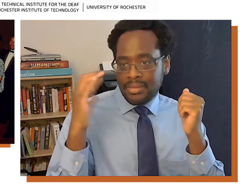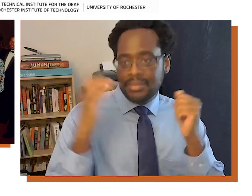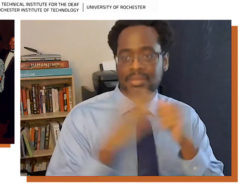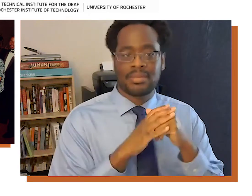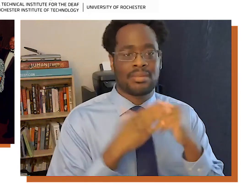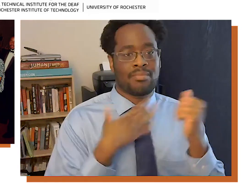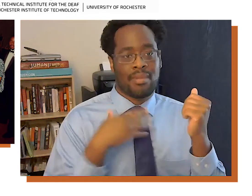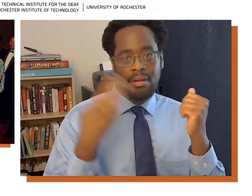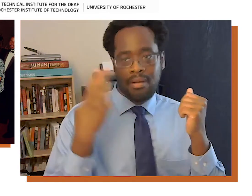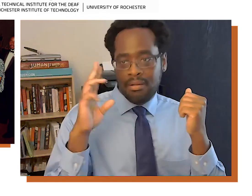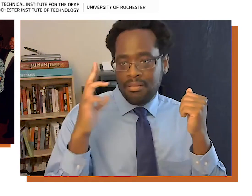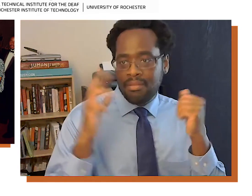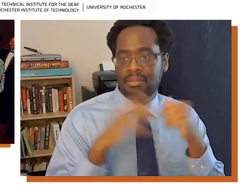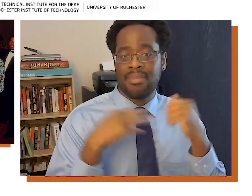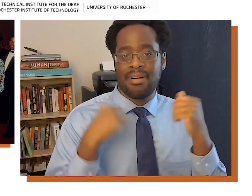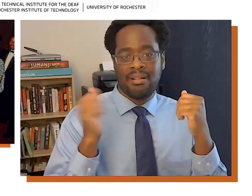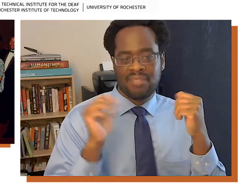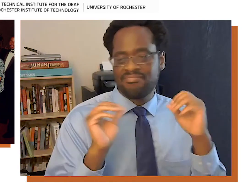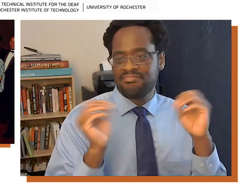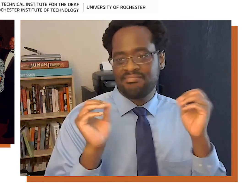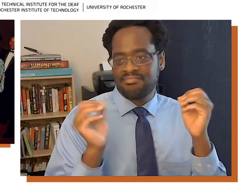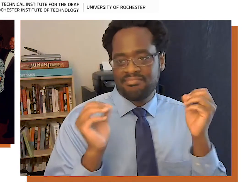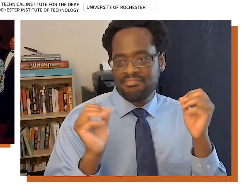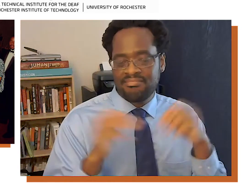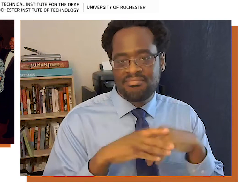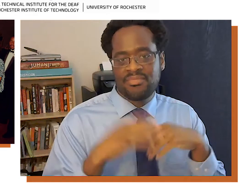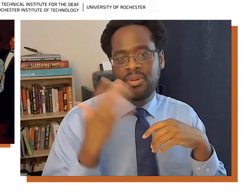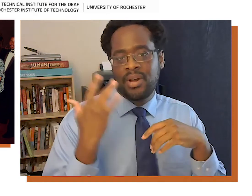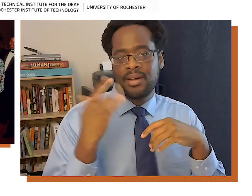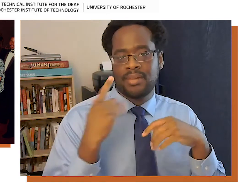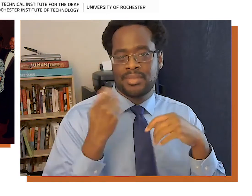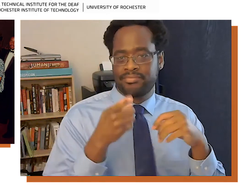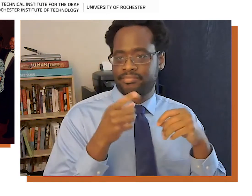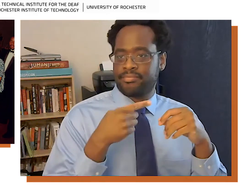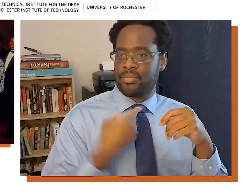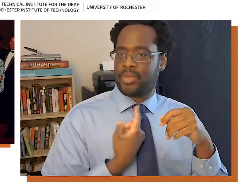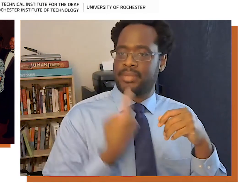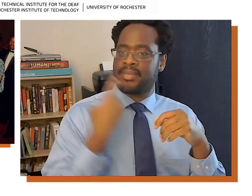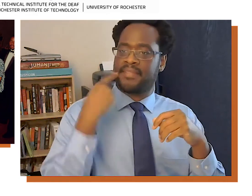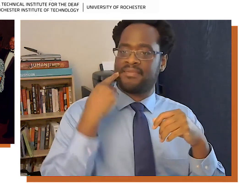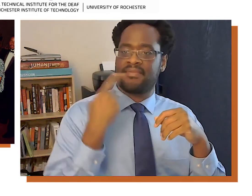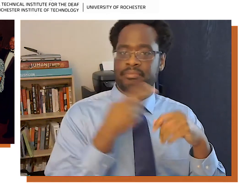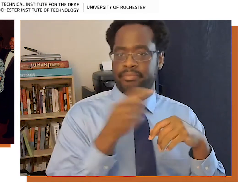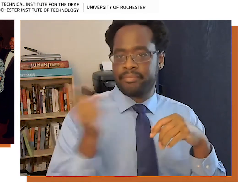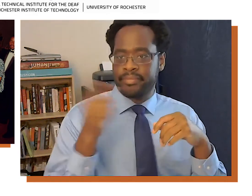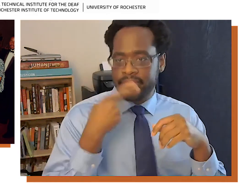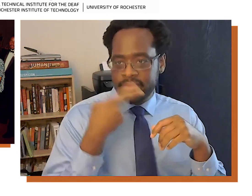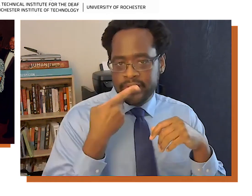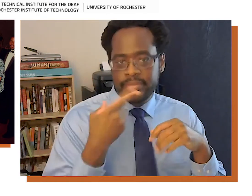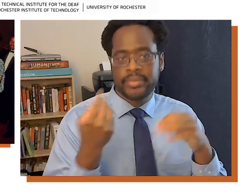I felt like I had no real connection with my cousins or my aunts and uncles. They were all hearing.